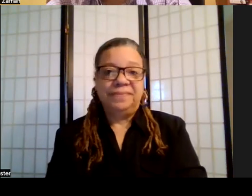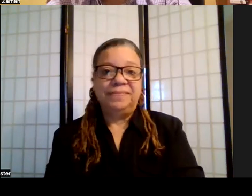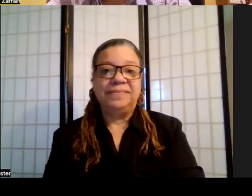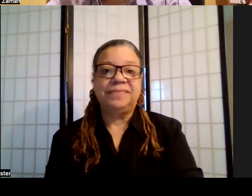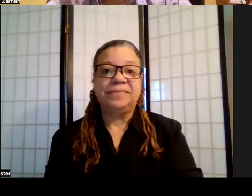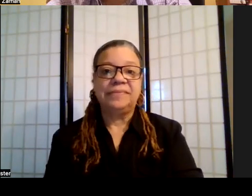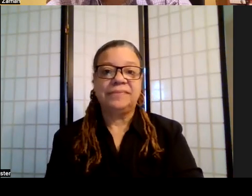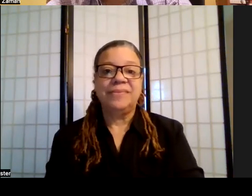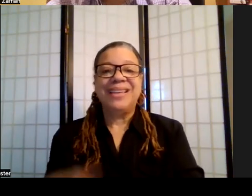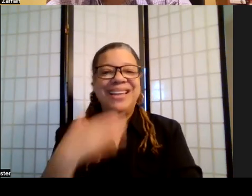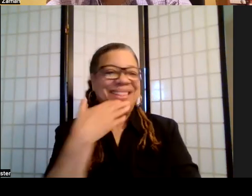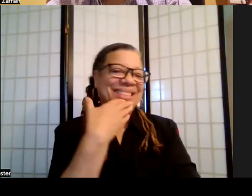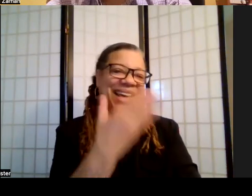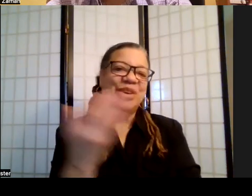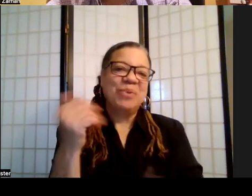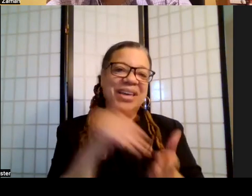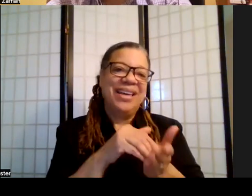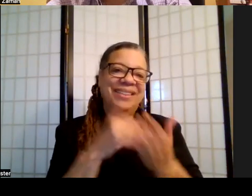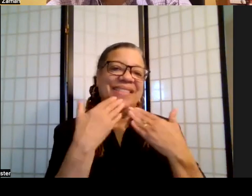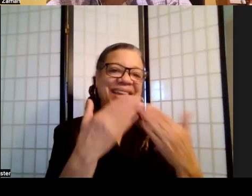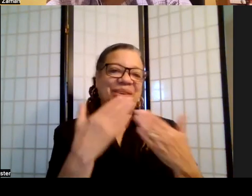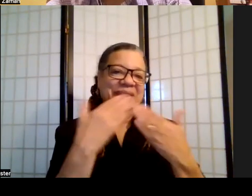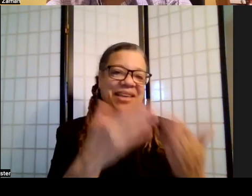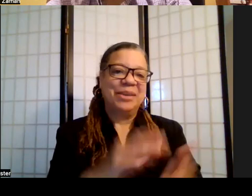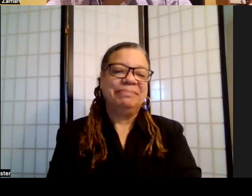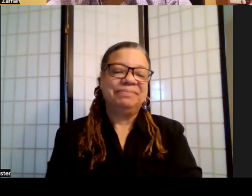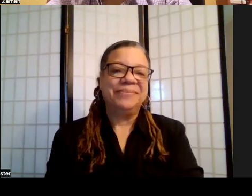Thank you so much! Yes; thank you, it's been fascinating.